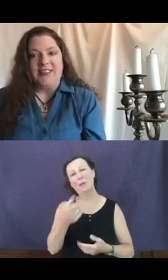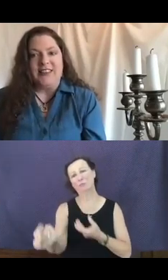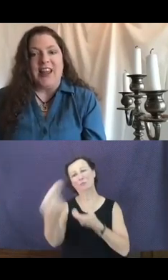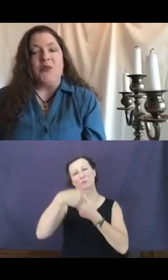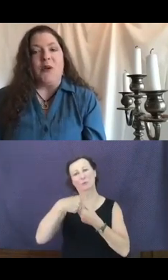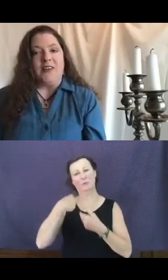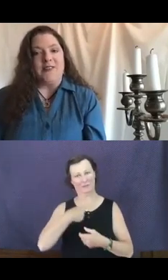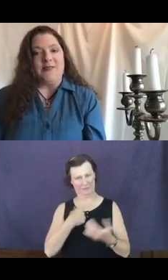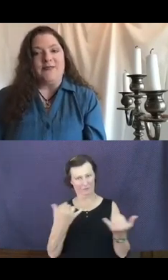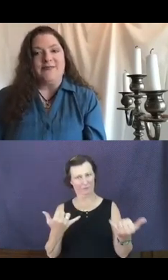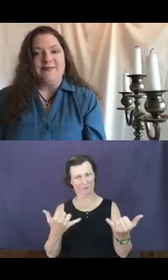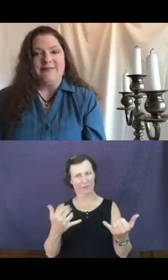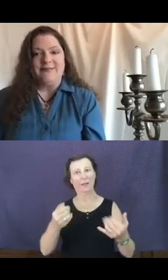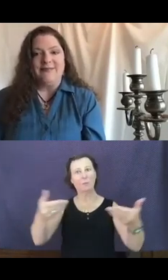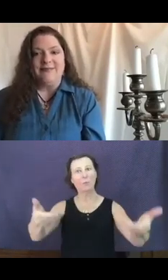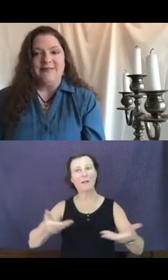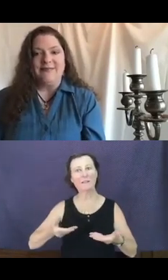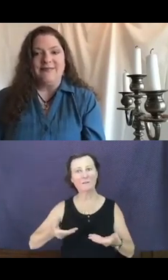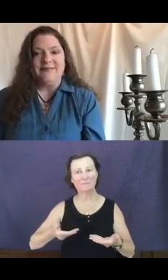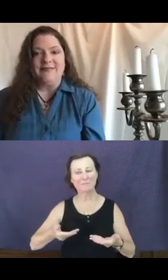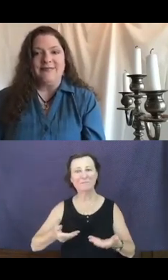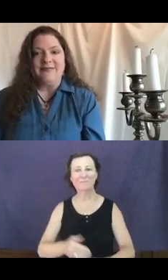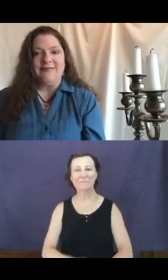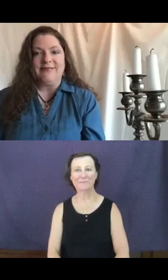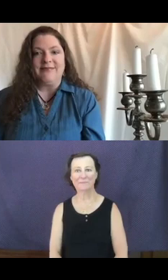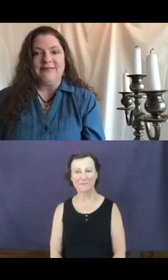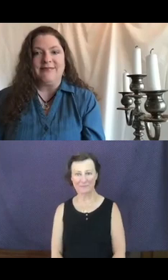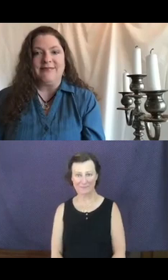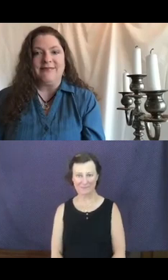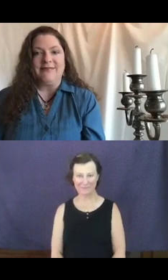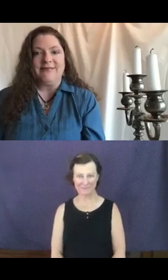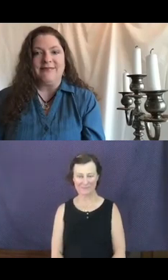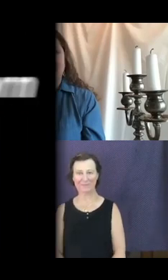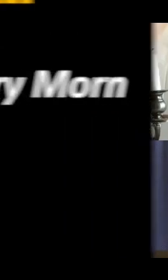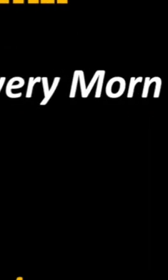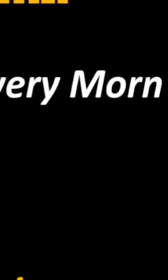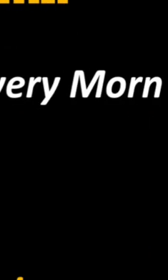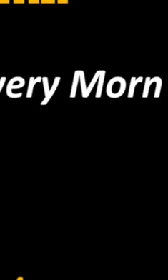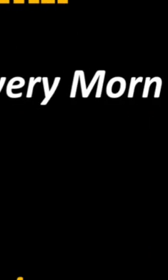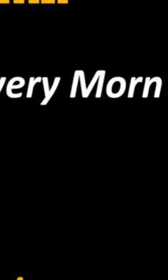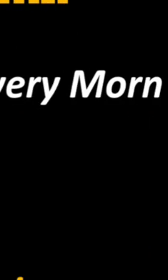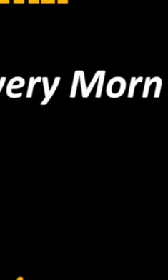and welcome.